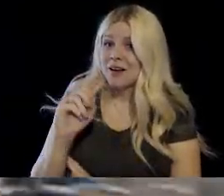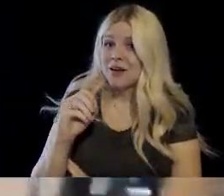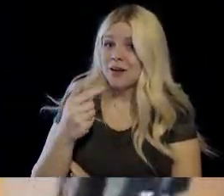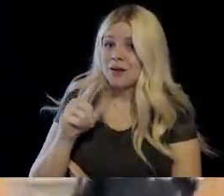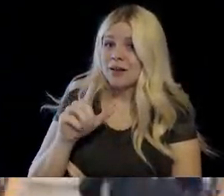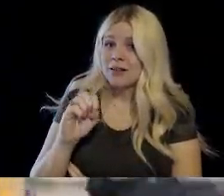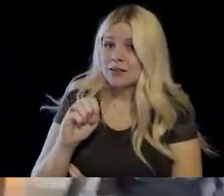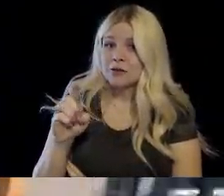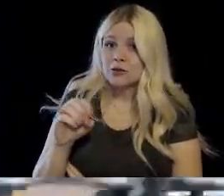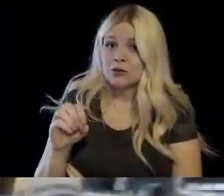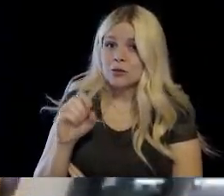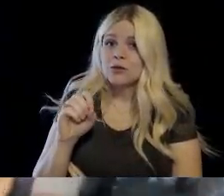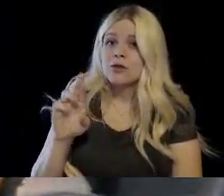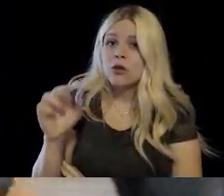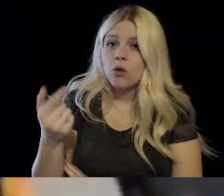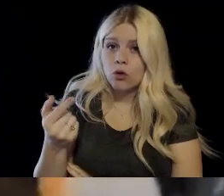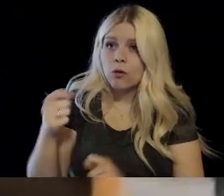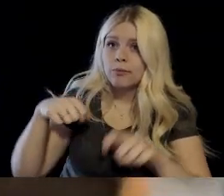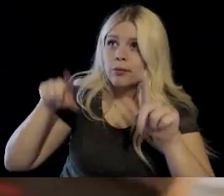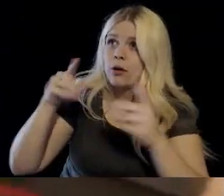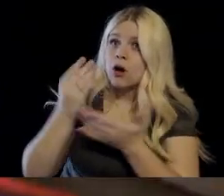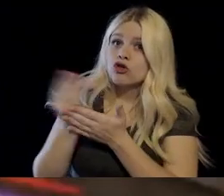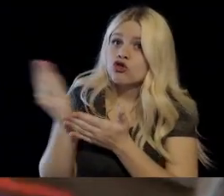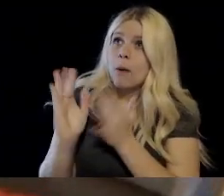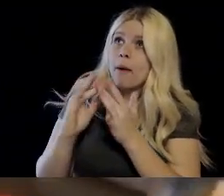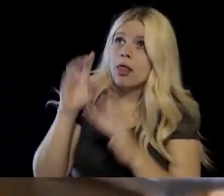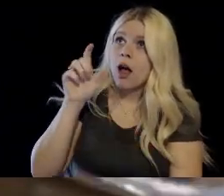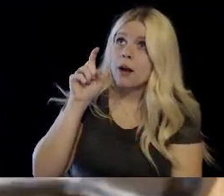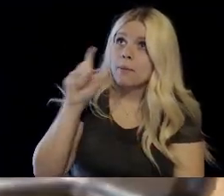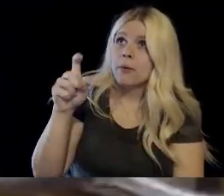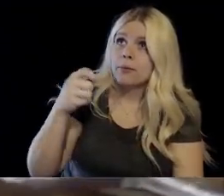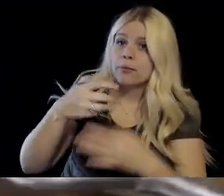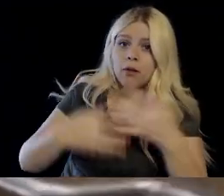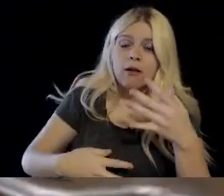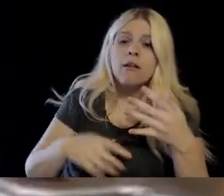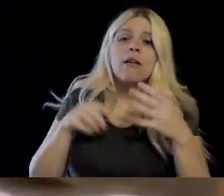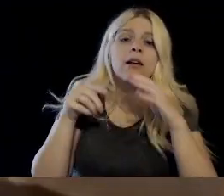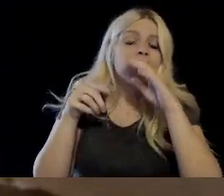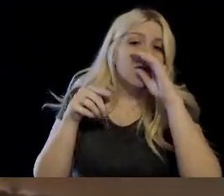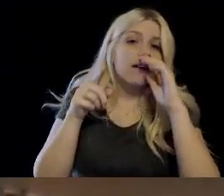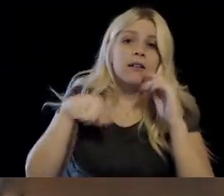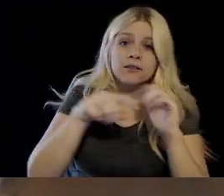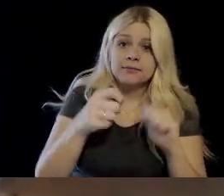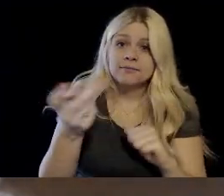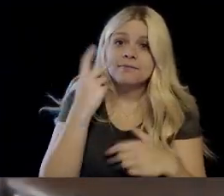online and then you can check out the art available from Grizzly Bears and a lot of